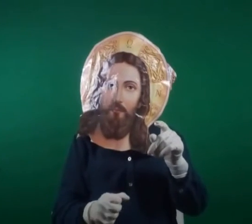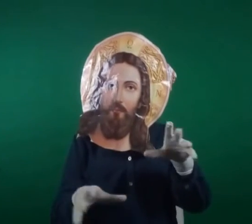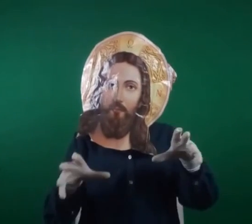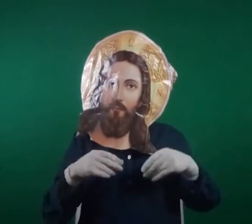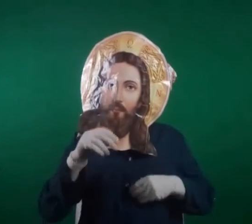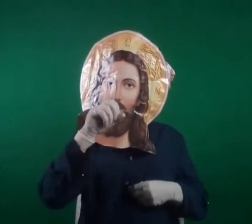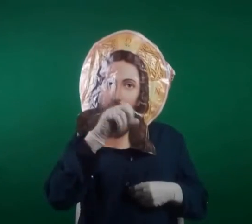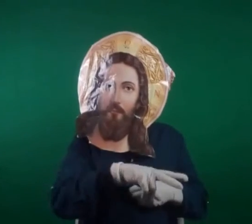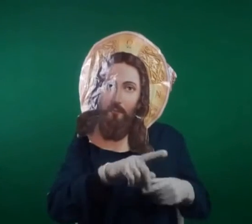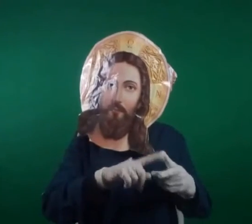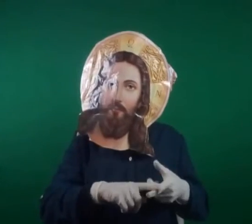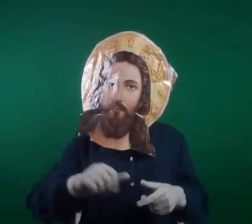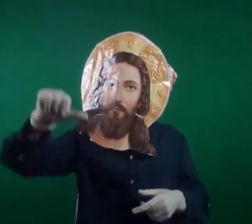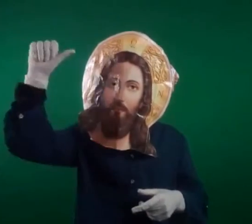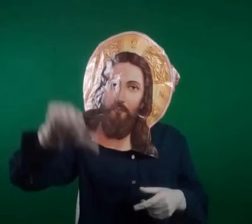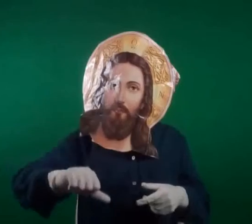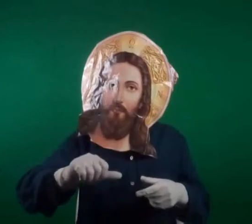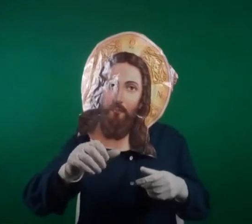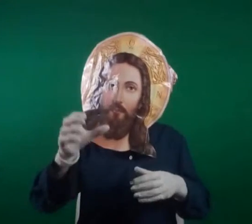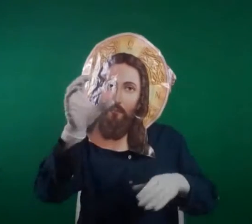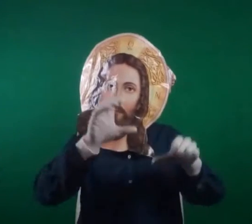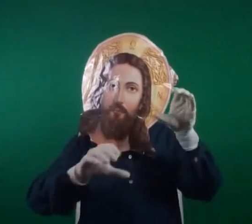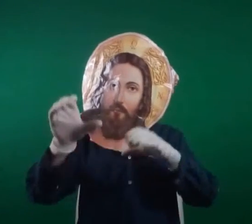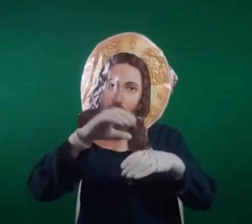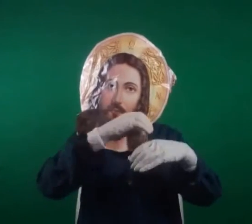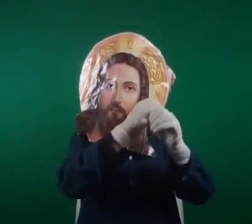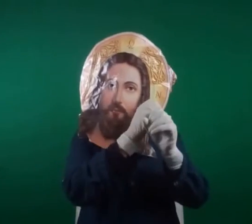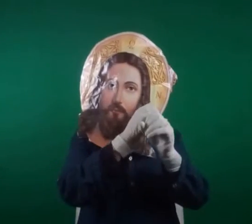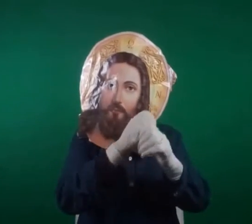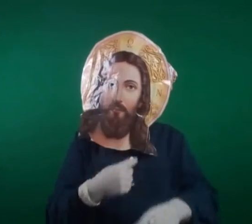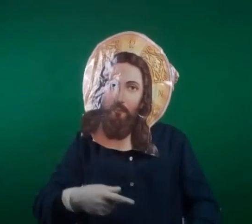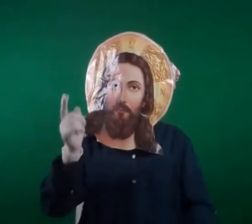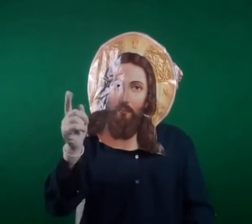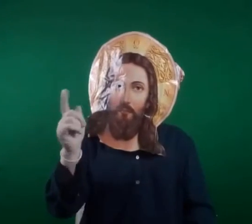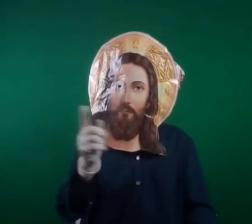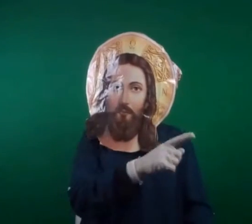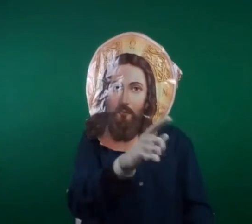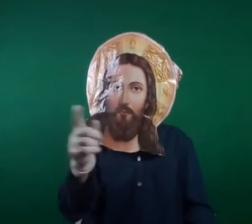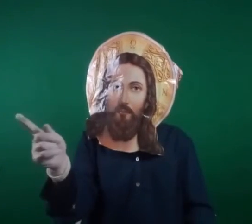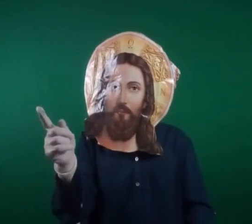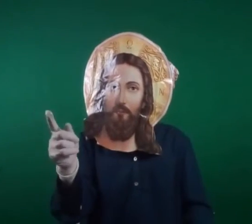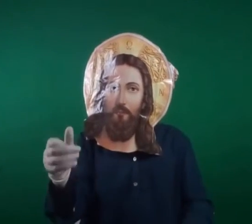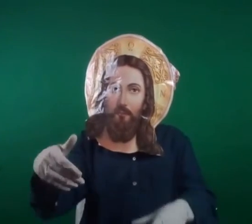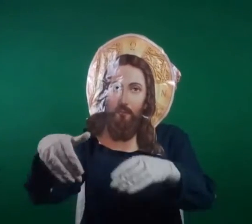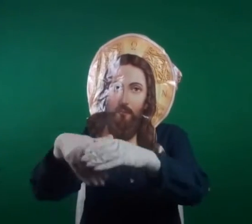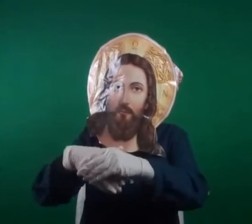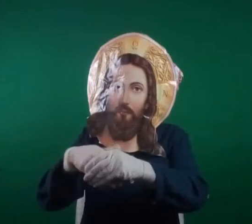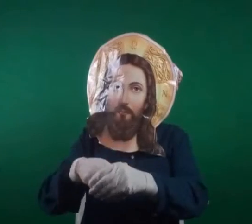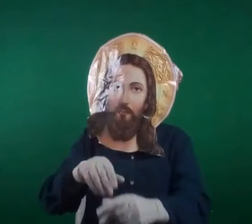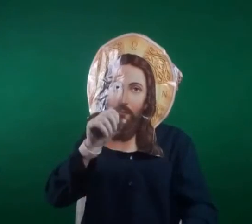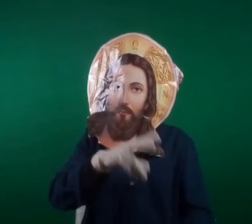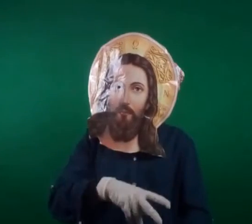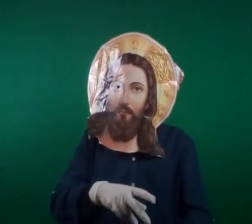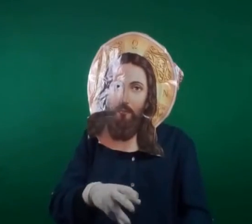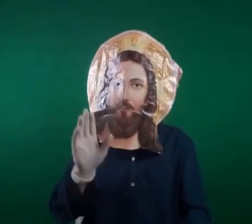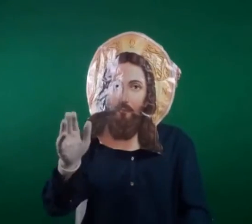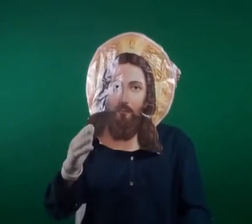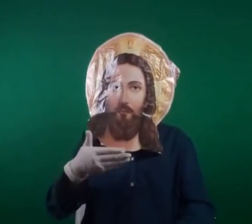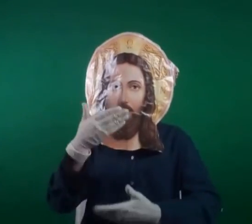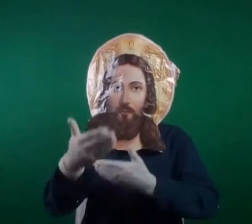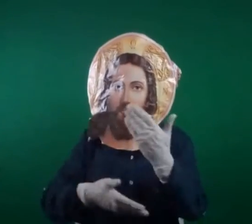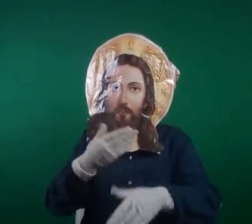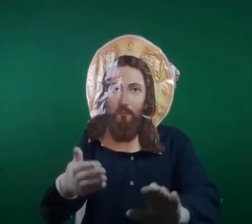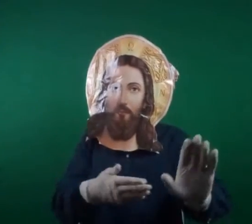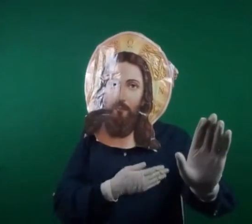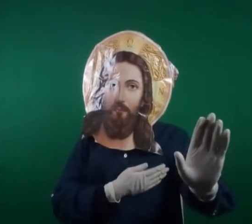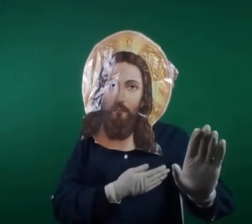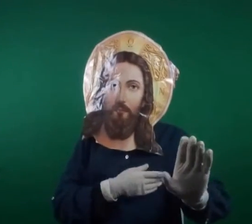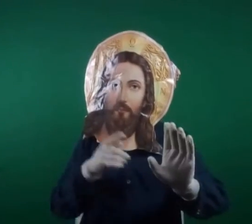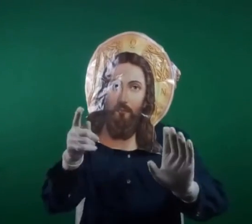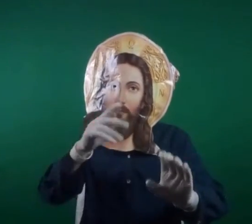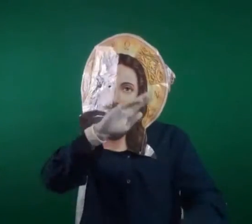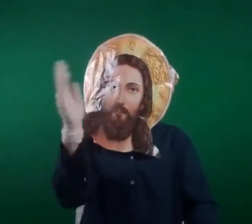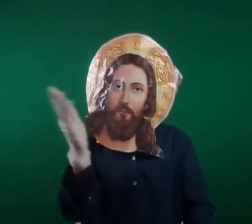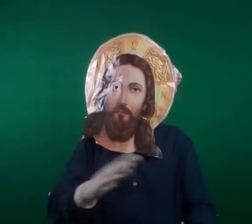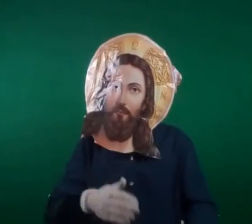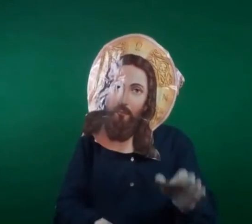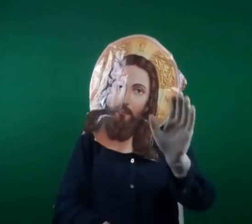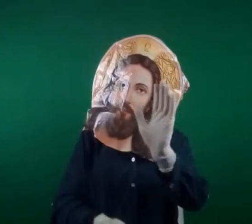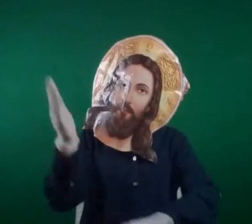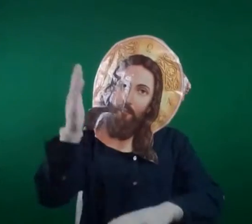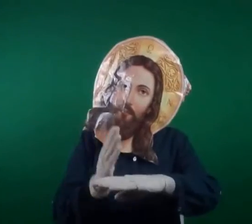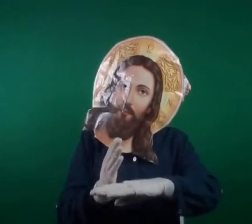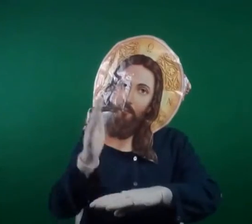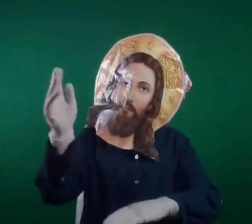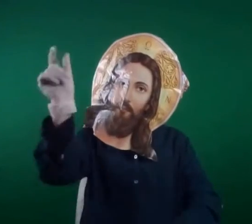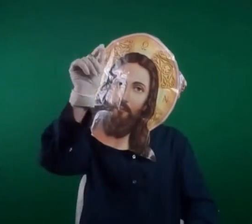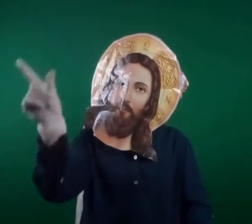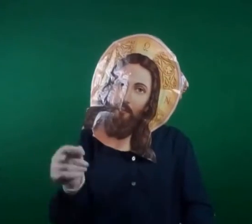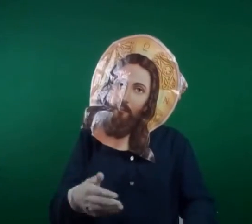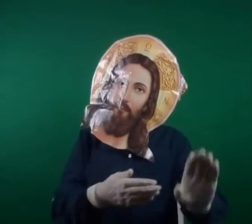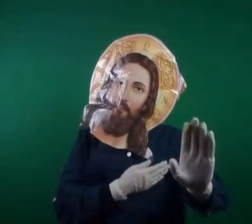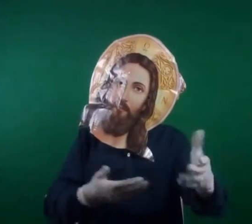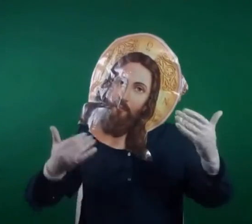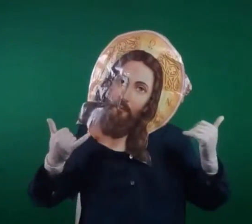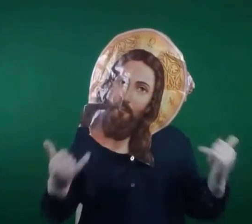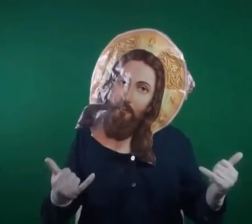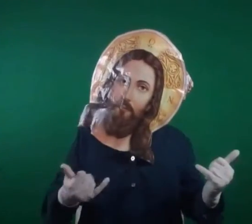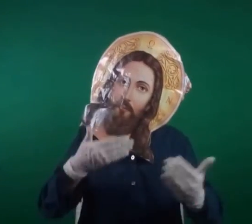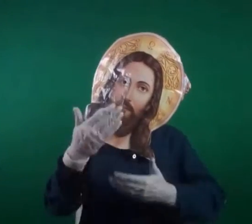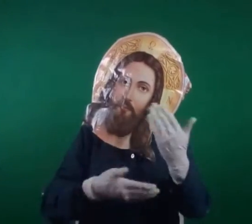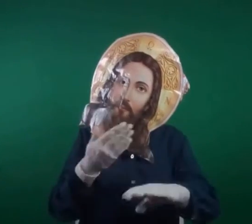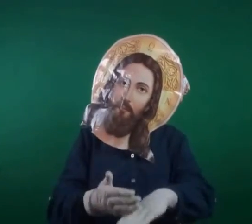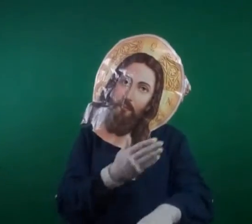I warn all those people involved in this lie to come clean and tell the truth you never went to the moon, tell the truth now before it's too late.